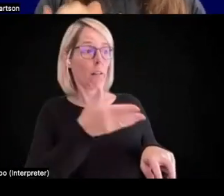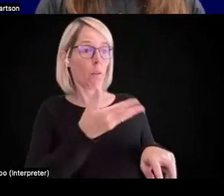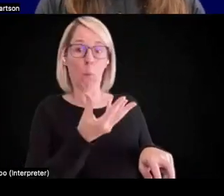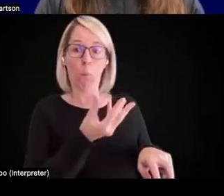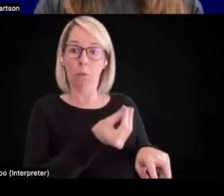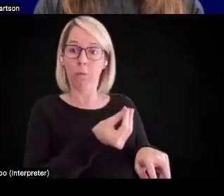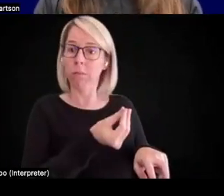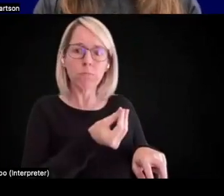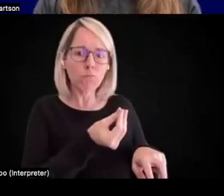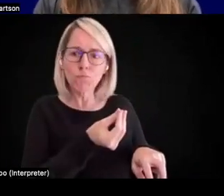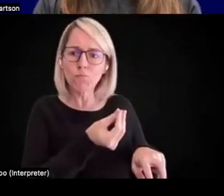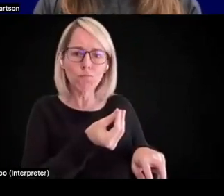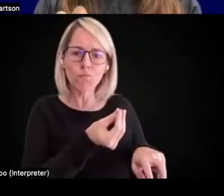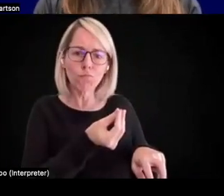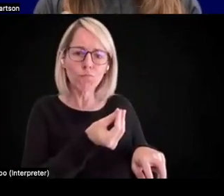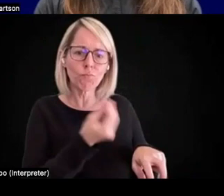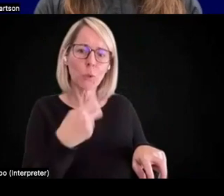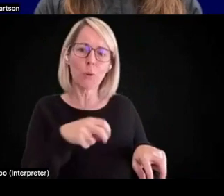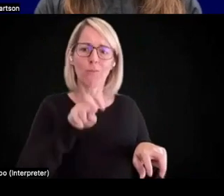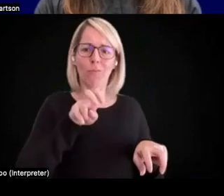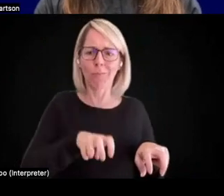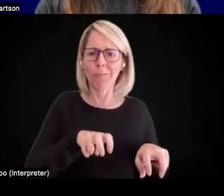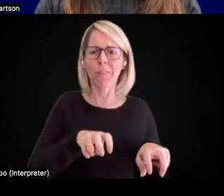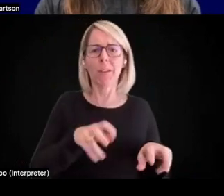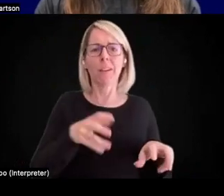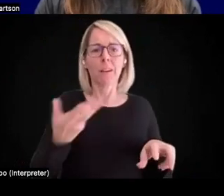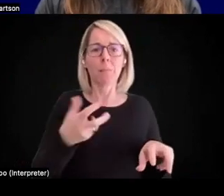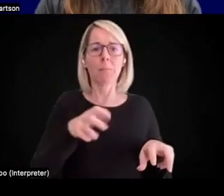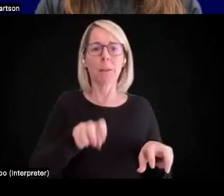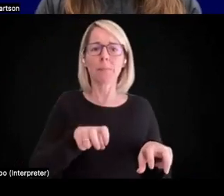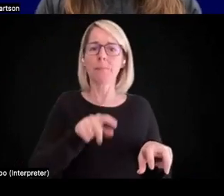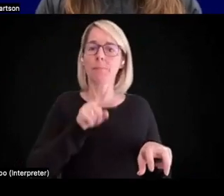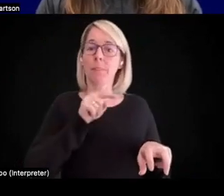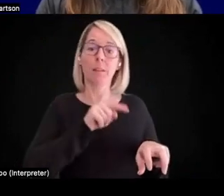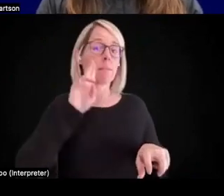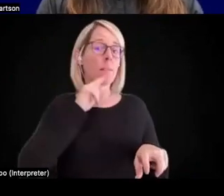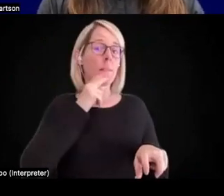even though you're sitting next to each other, how does a deafblind person know that you're actually